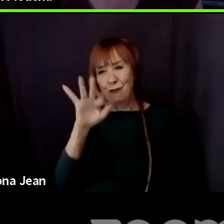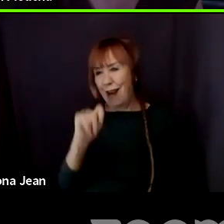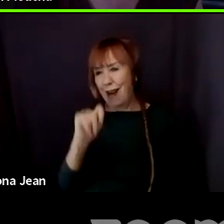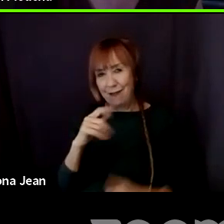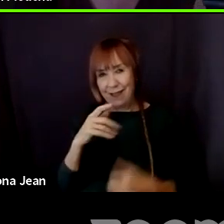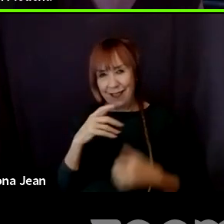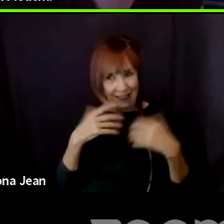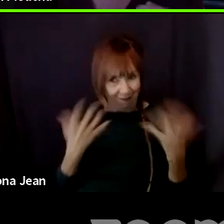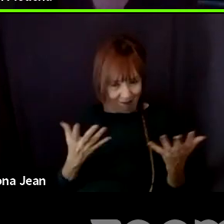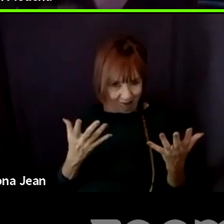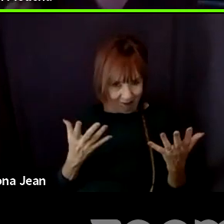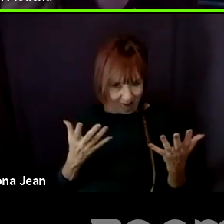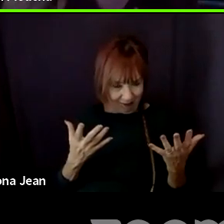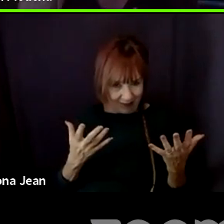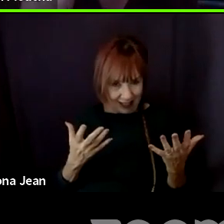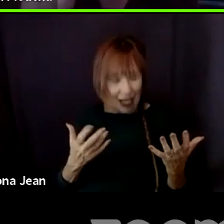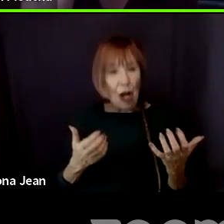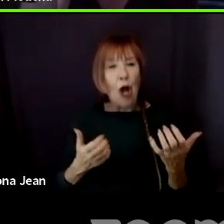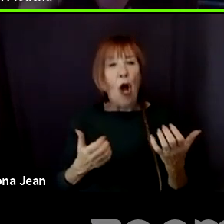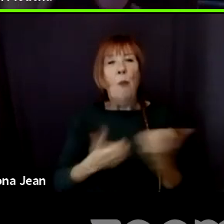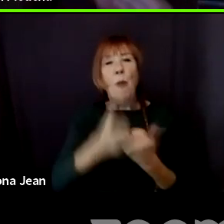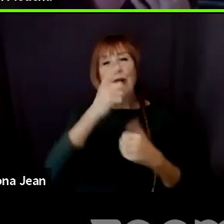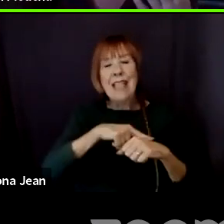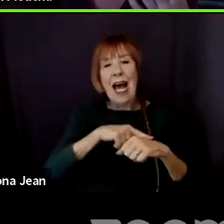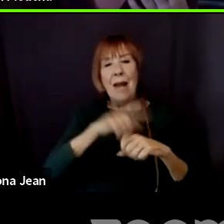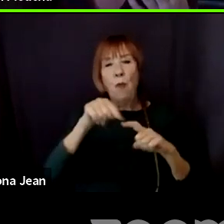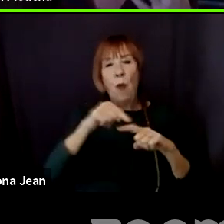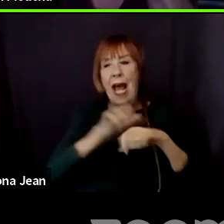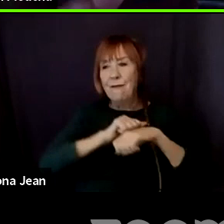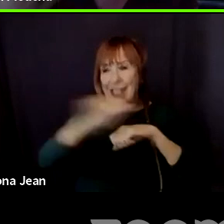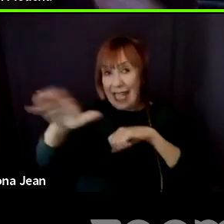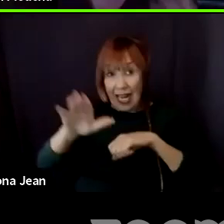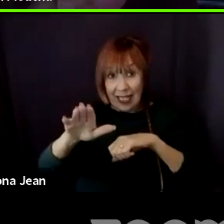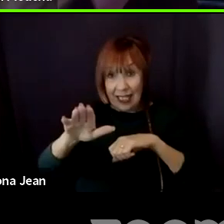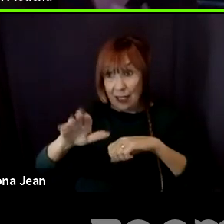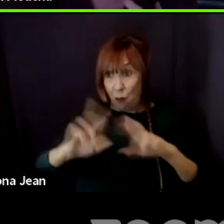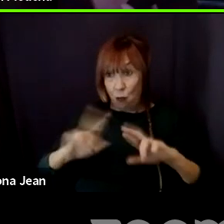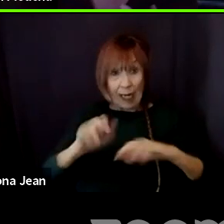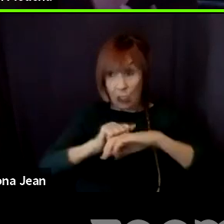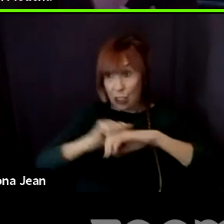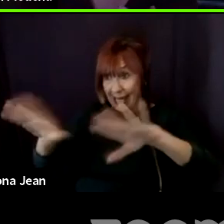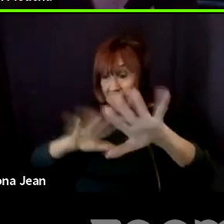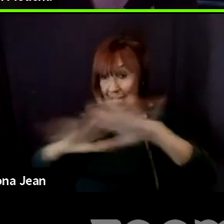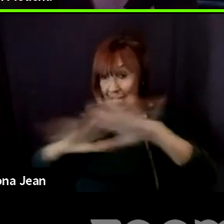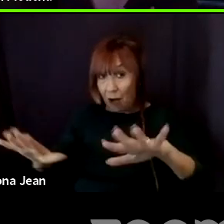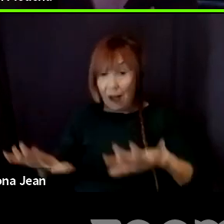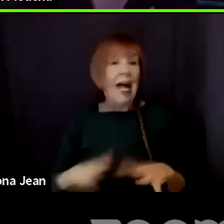And usually, by the time I'm sending it out, it's gone through several drafts that I've rewritten.